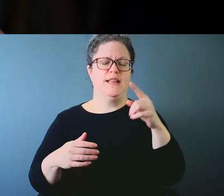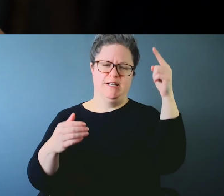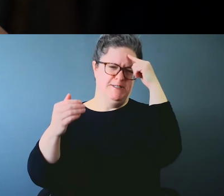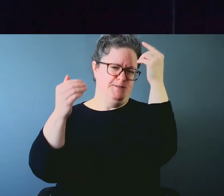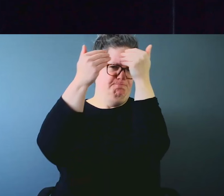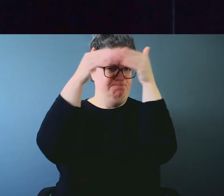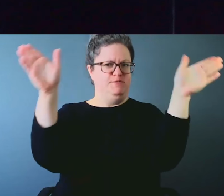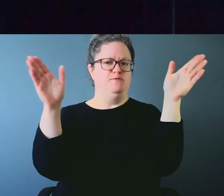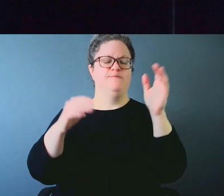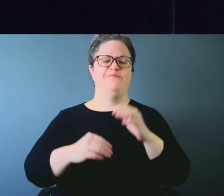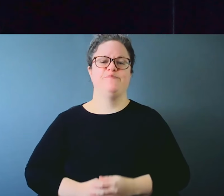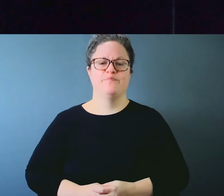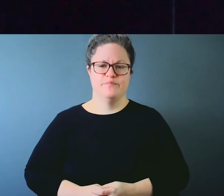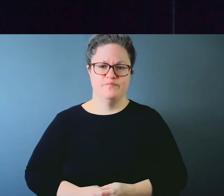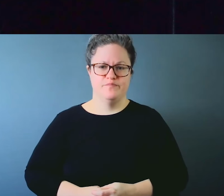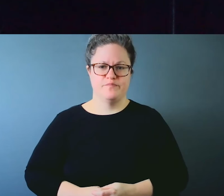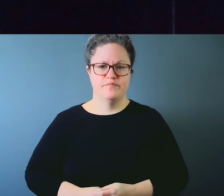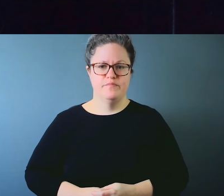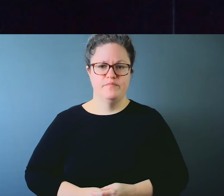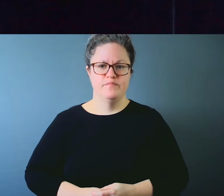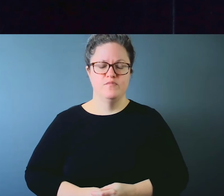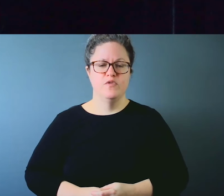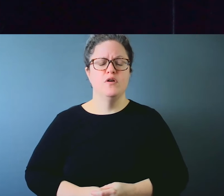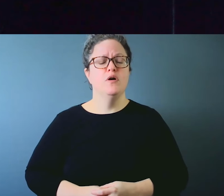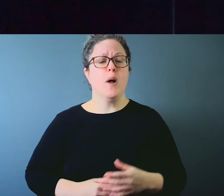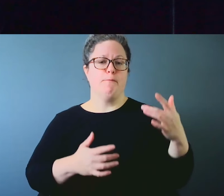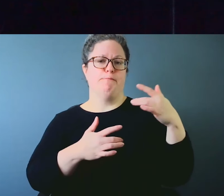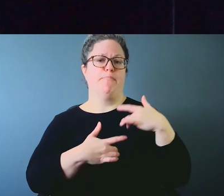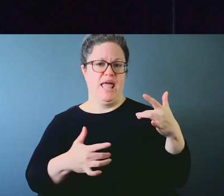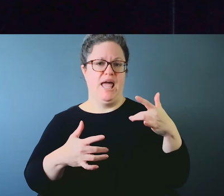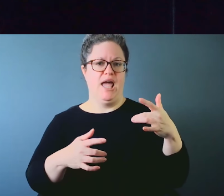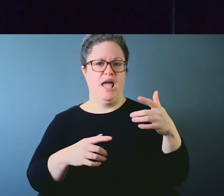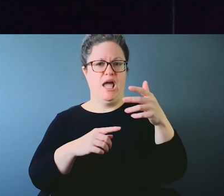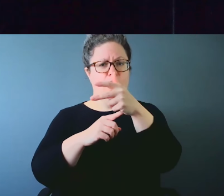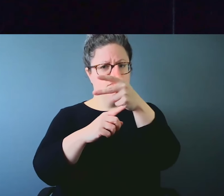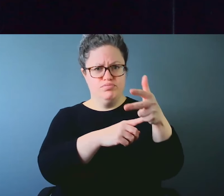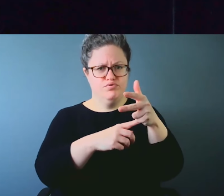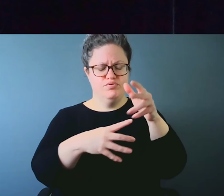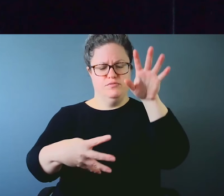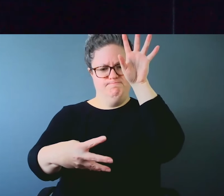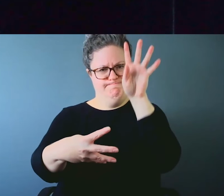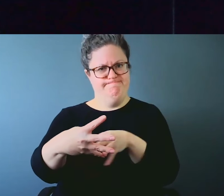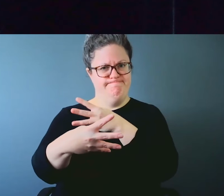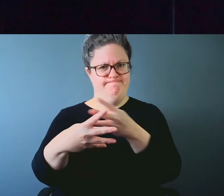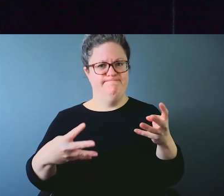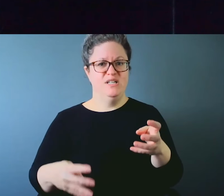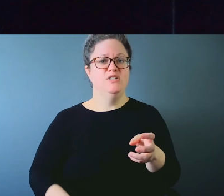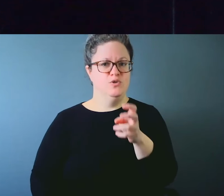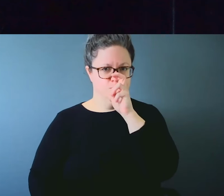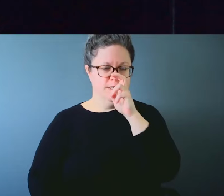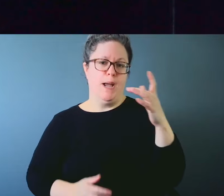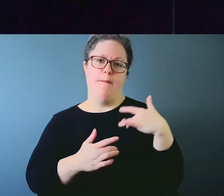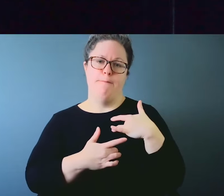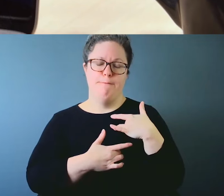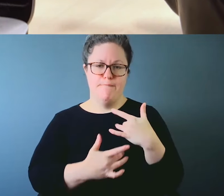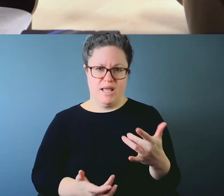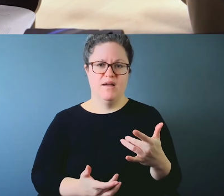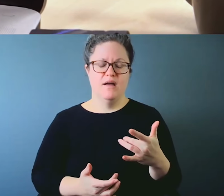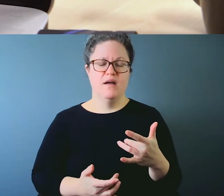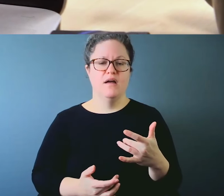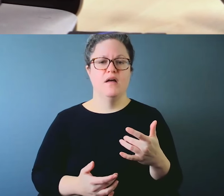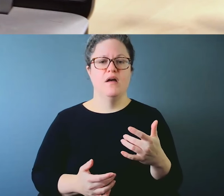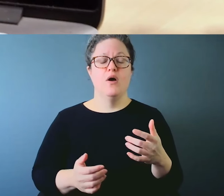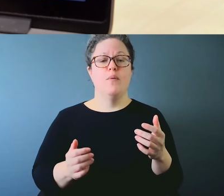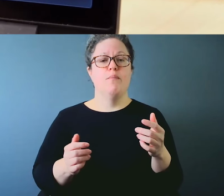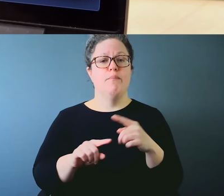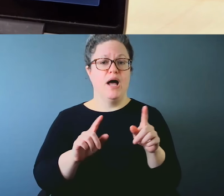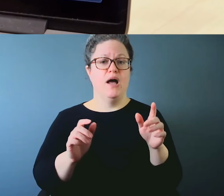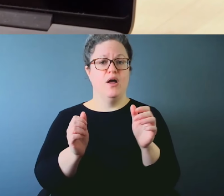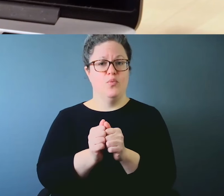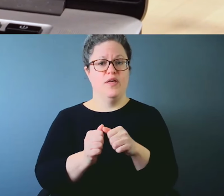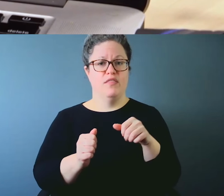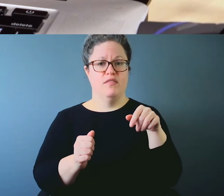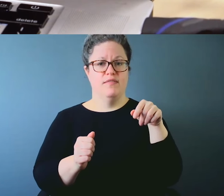We really have a- kind of a rigid development system that we follow for a production. And you know with this process